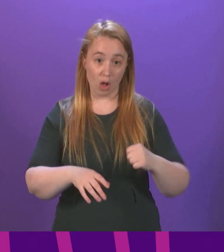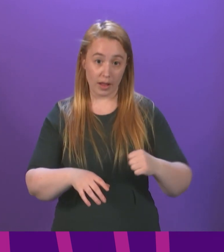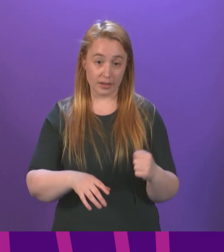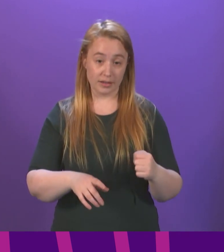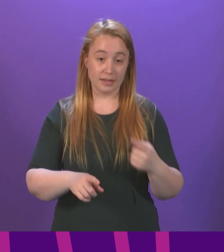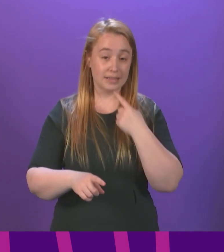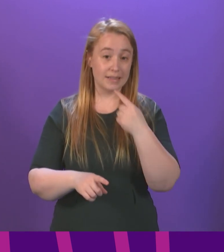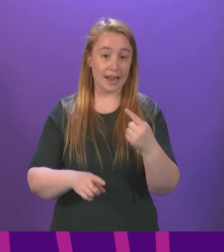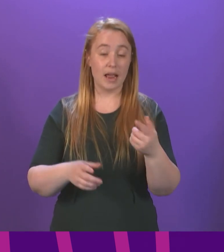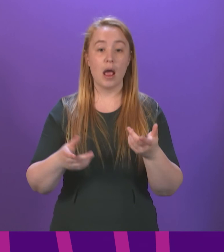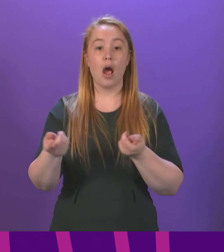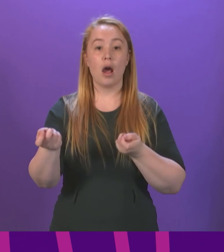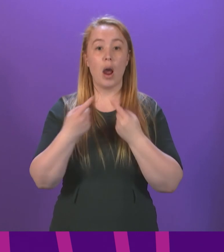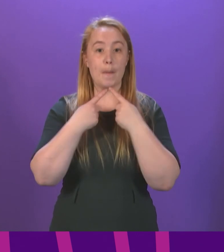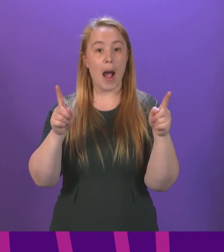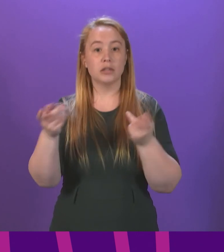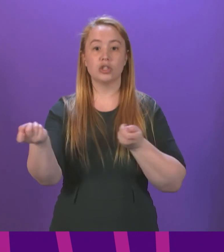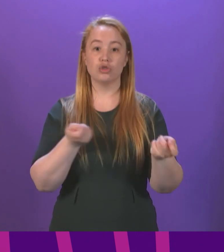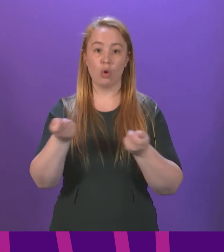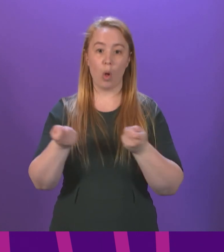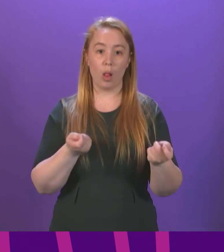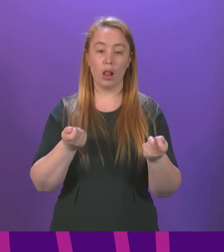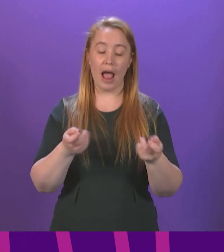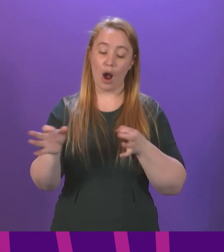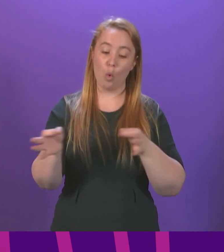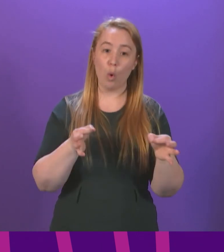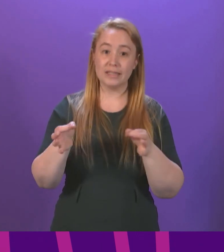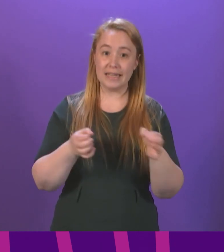rooms and command, control and co-ordination functions as being business critical for the